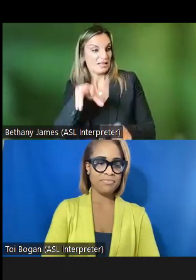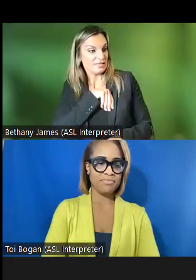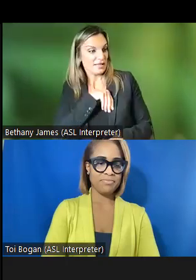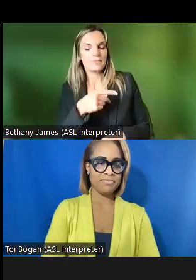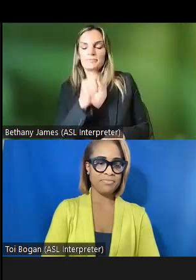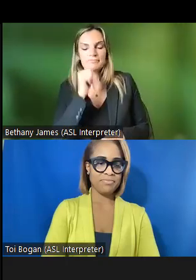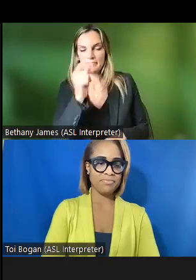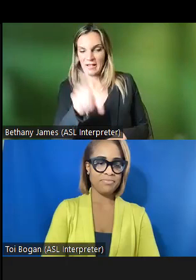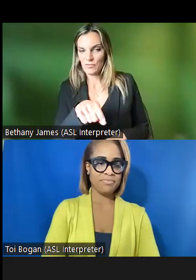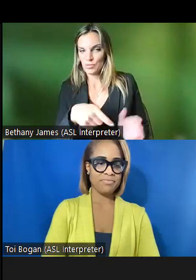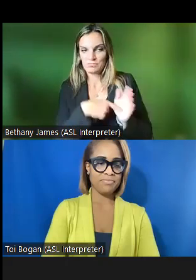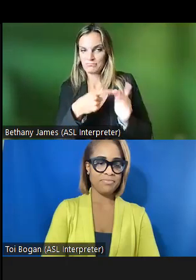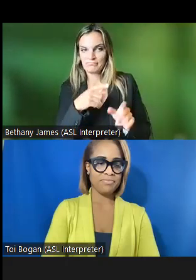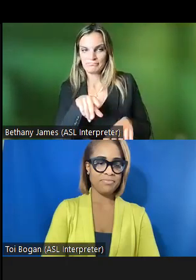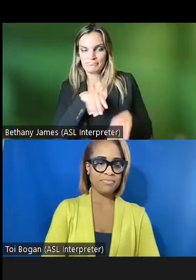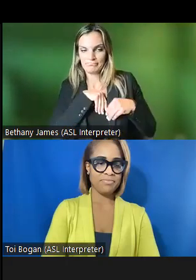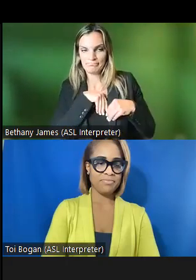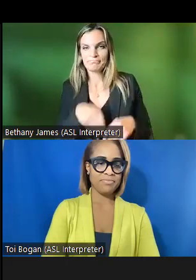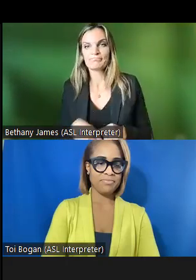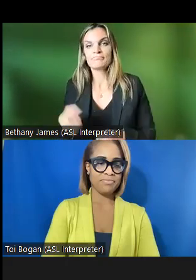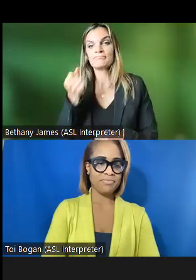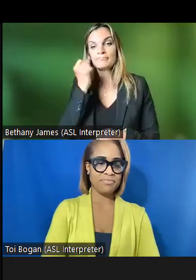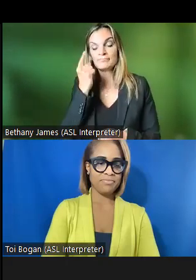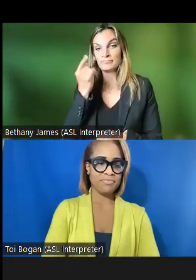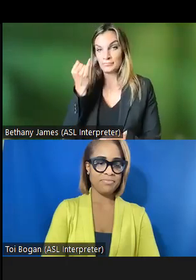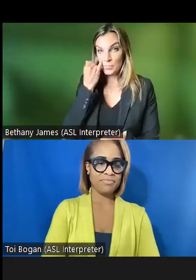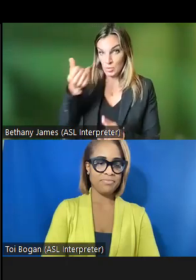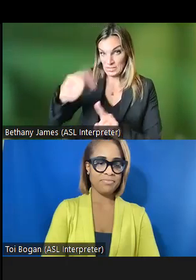they don't have to provide that, but, again, any time there's a denial, there has to be